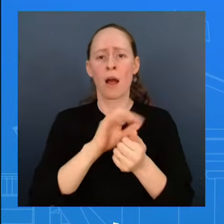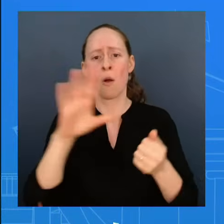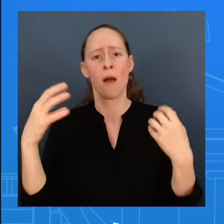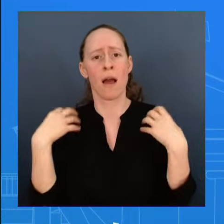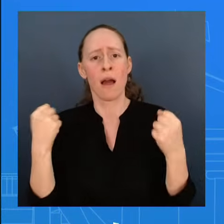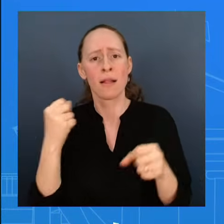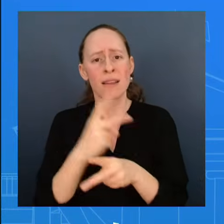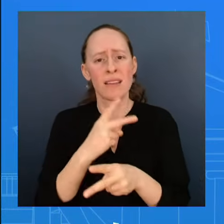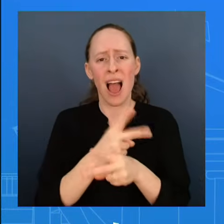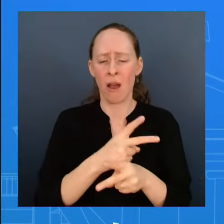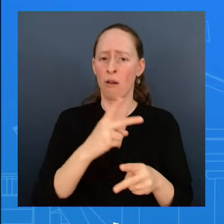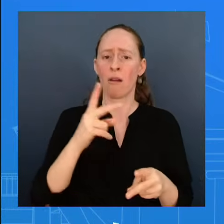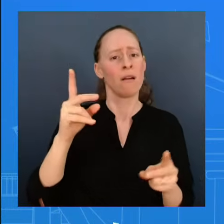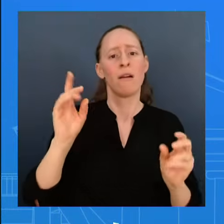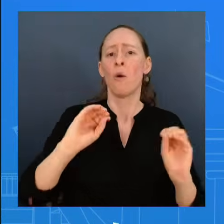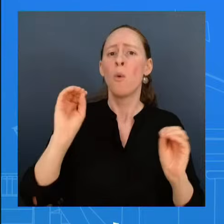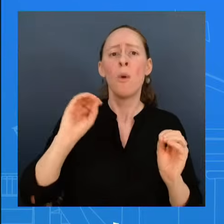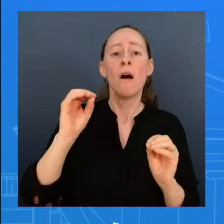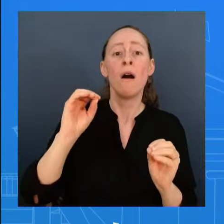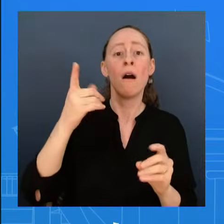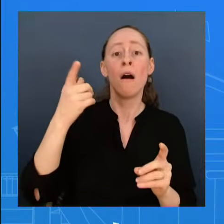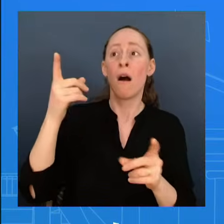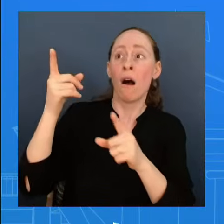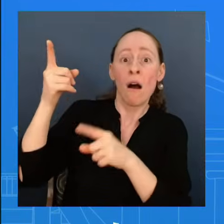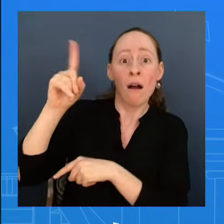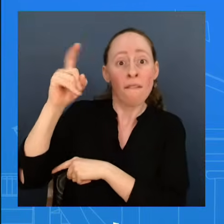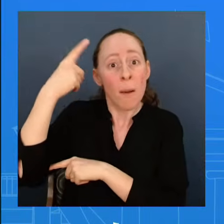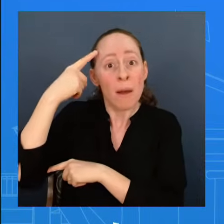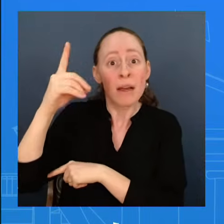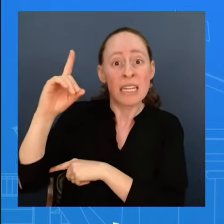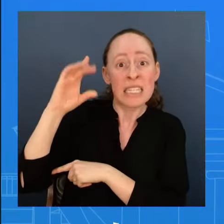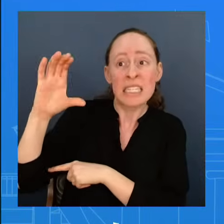They will continue to call on Congress to restore the protections of Roe v.